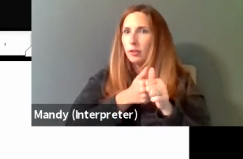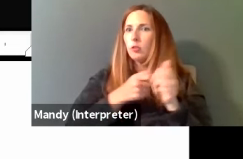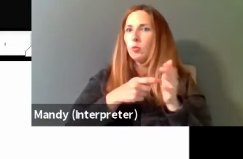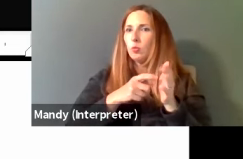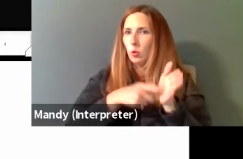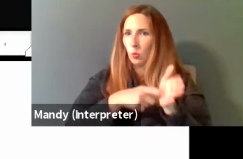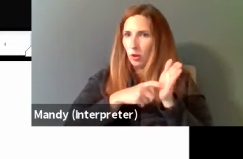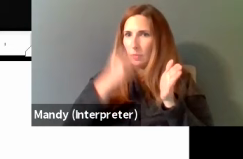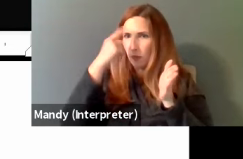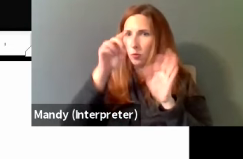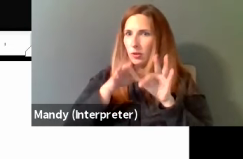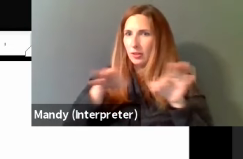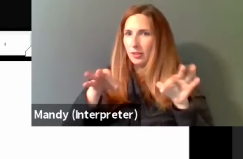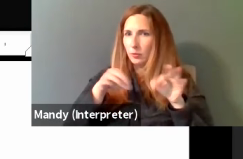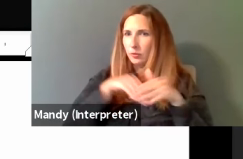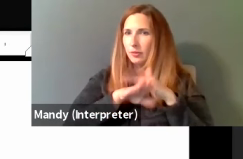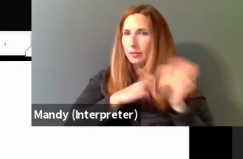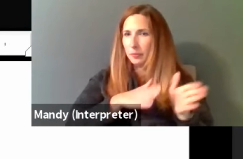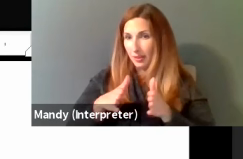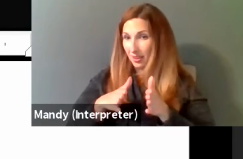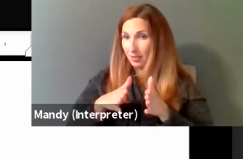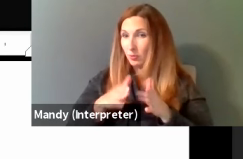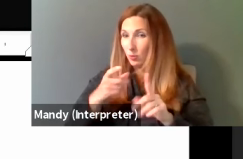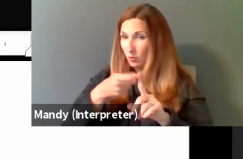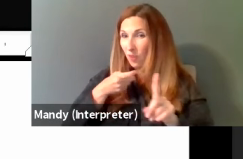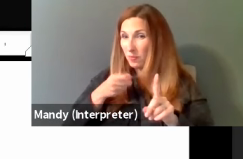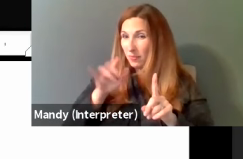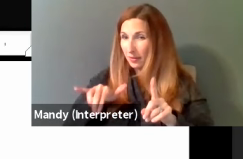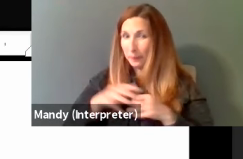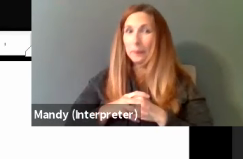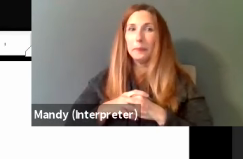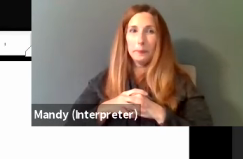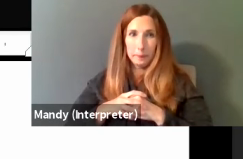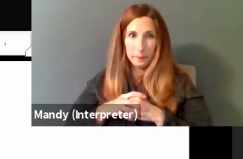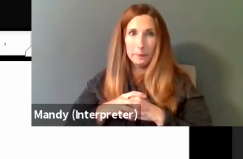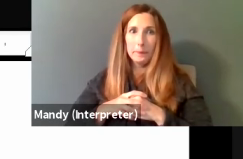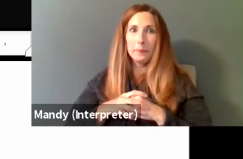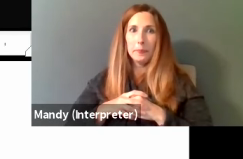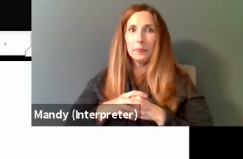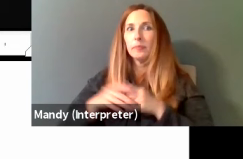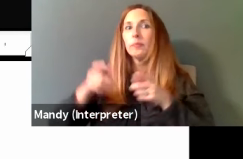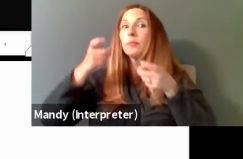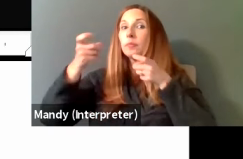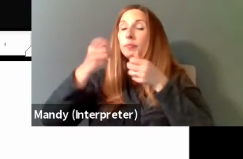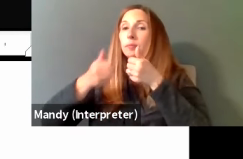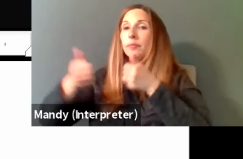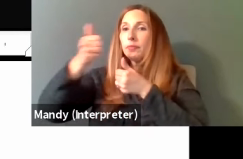So that's where it's comes from. And it is regulated by the Department of Justice.